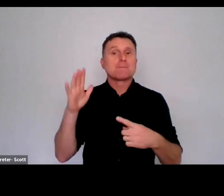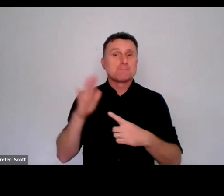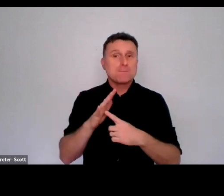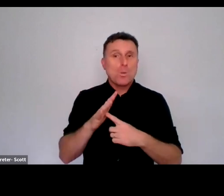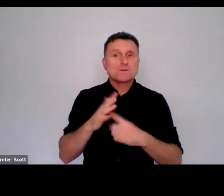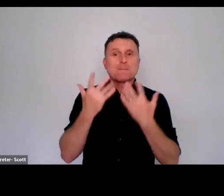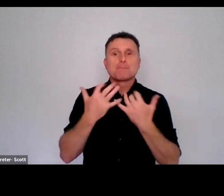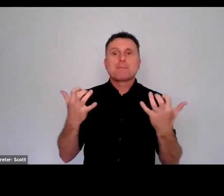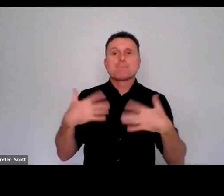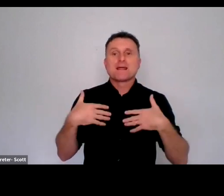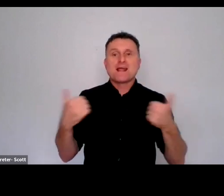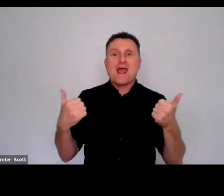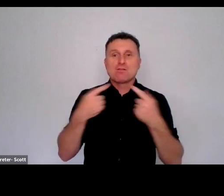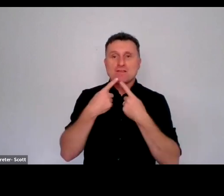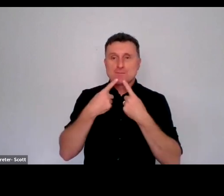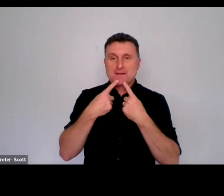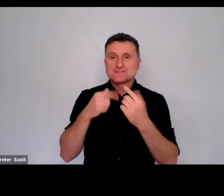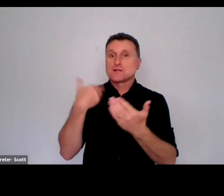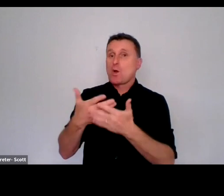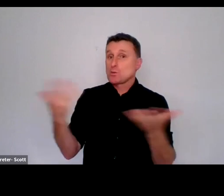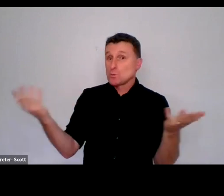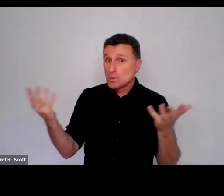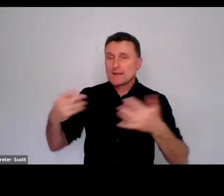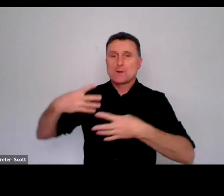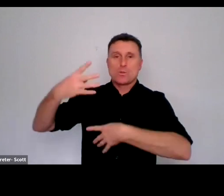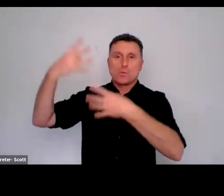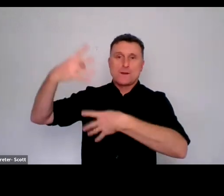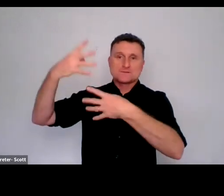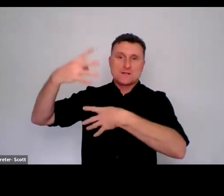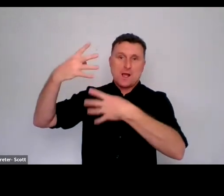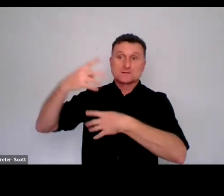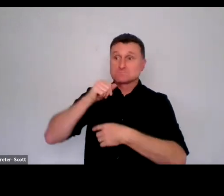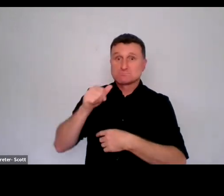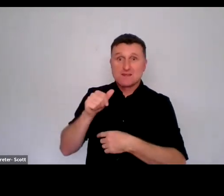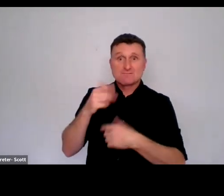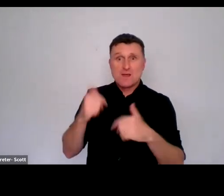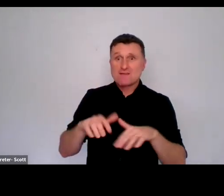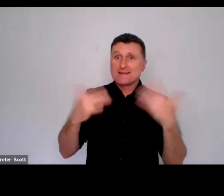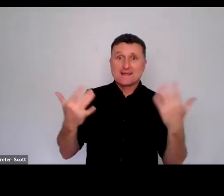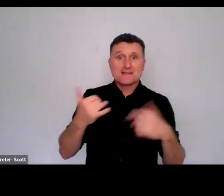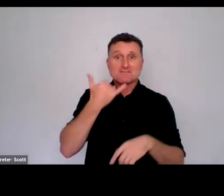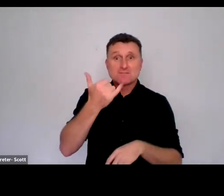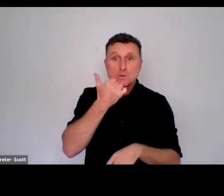and places that you can go, and numbers that you can call for any support that you need.